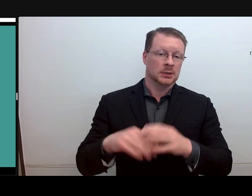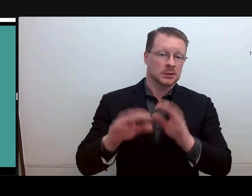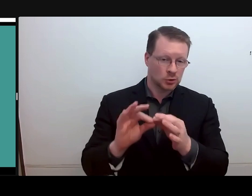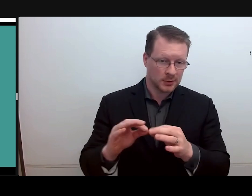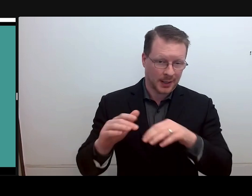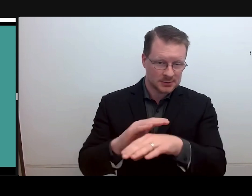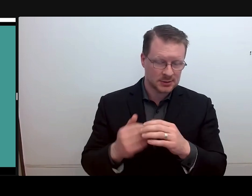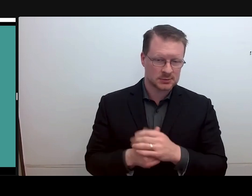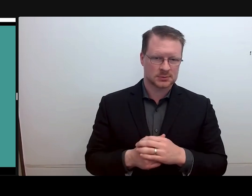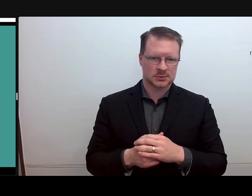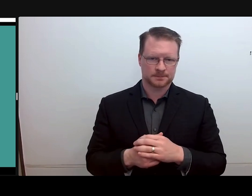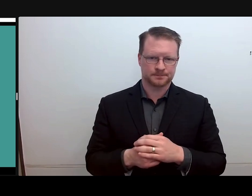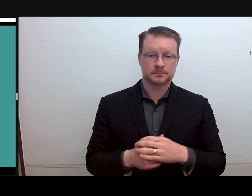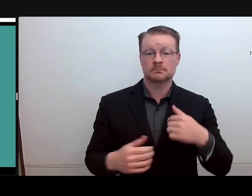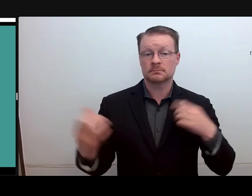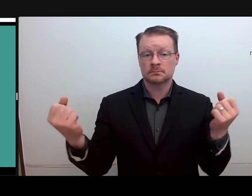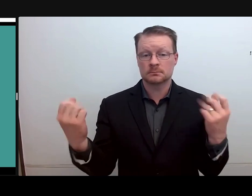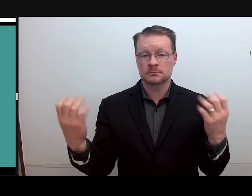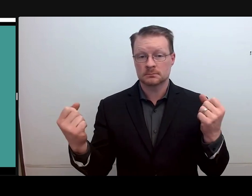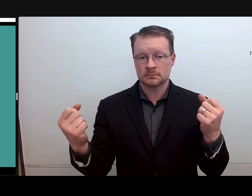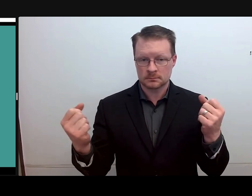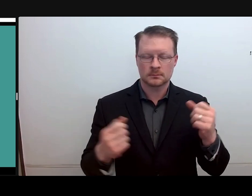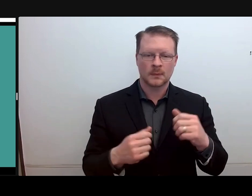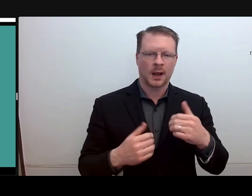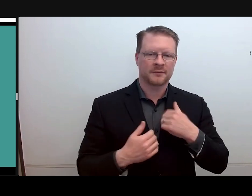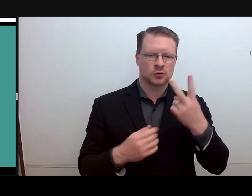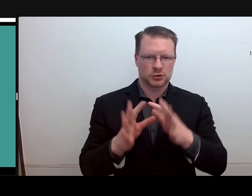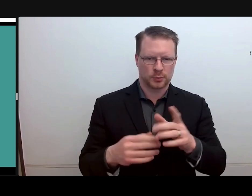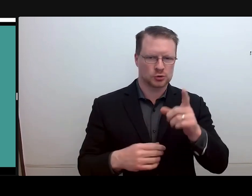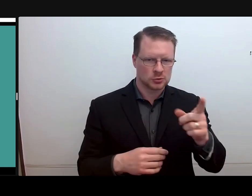We have captioning available, interpreting access available. I am signing today.